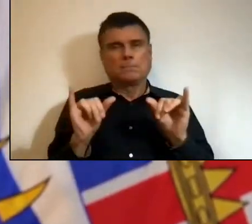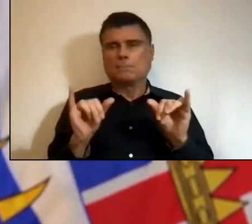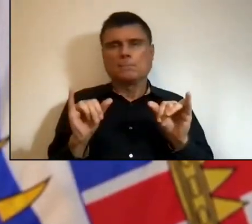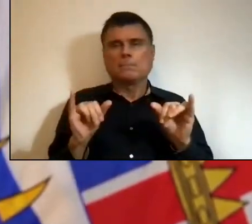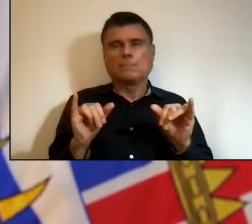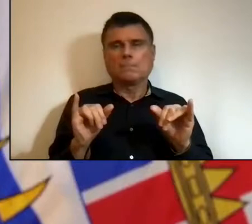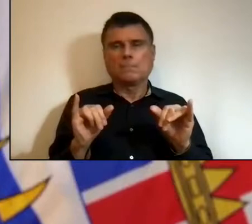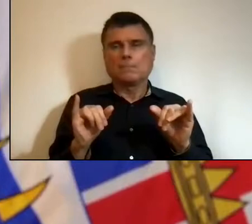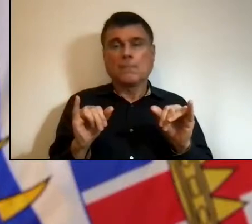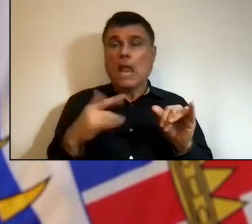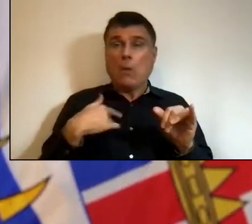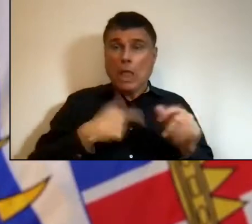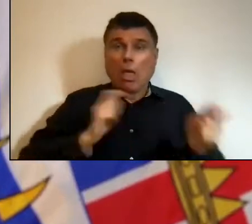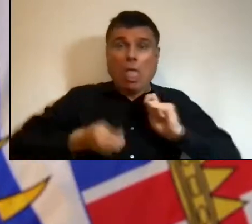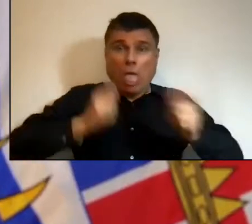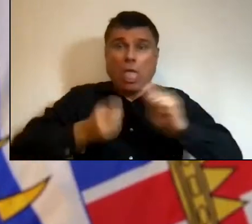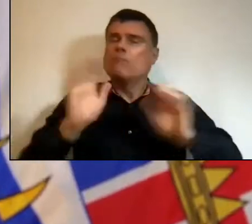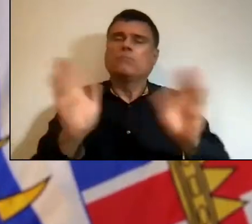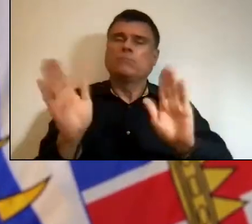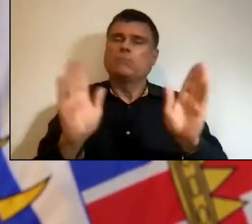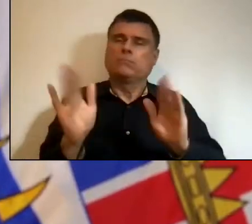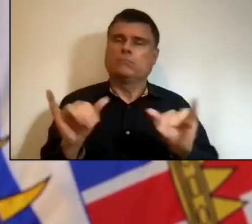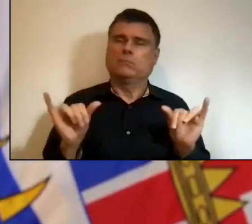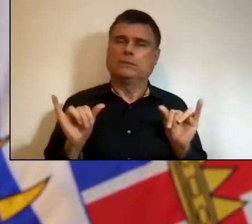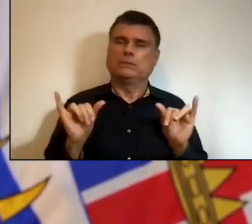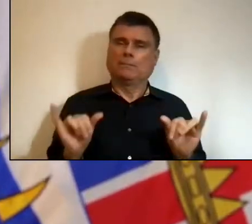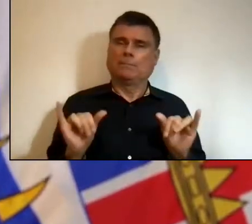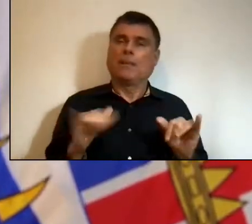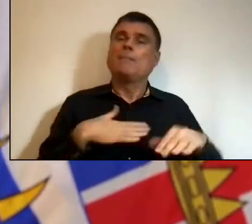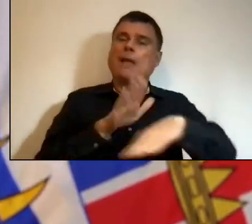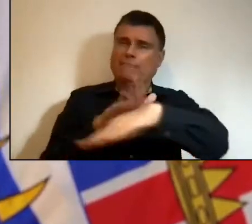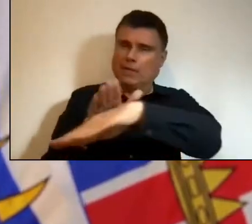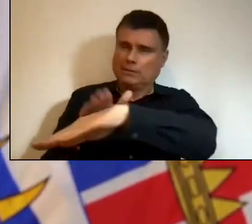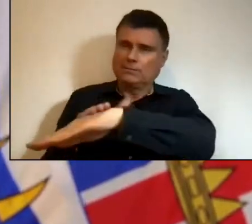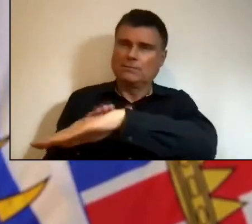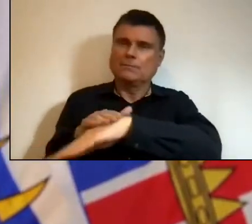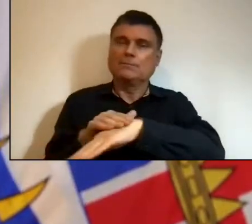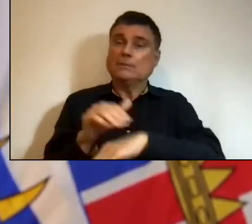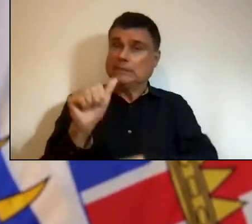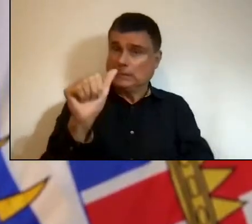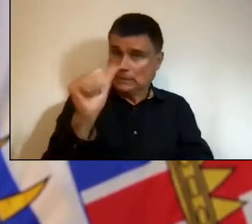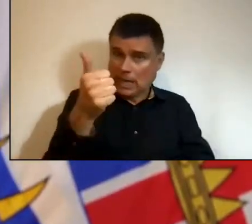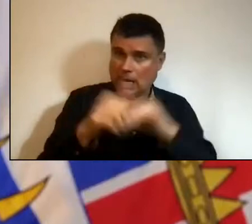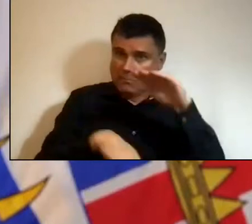people now is that that is an